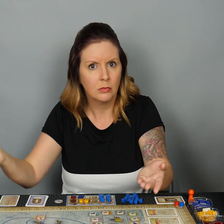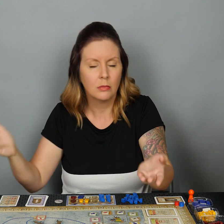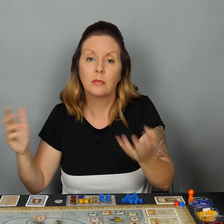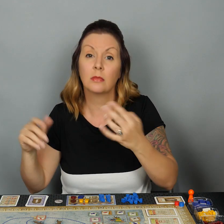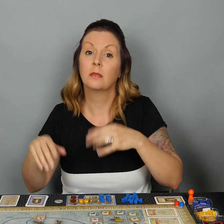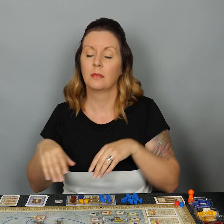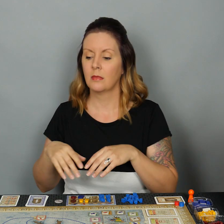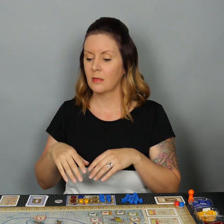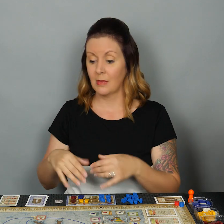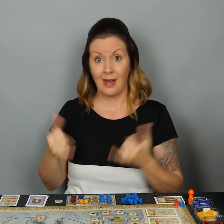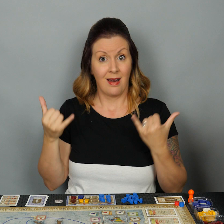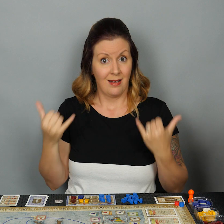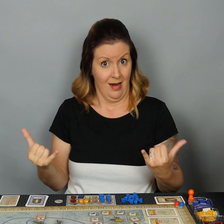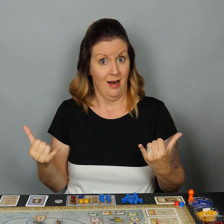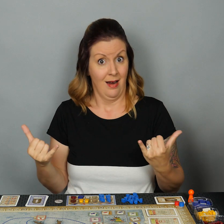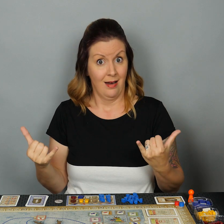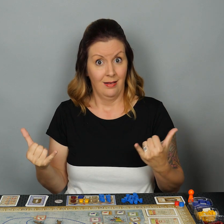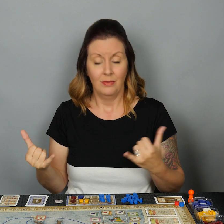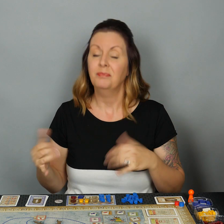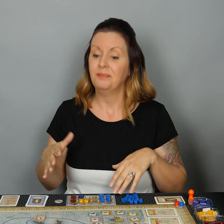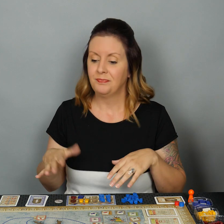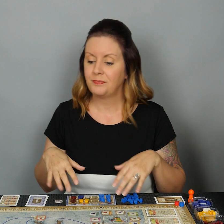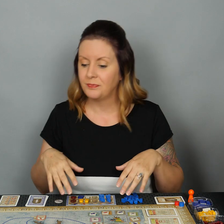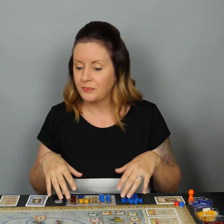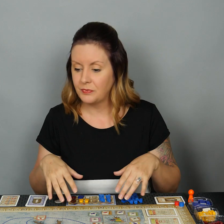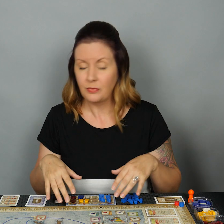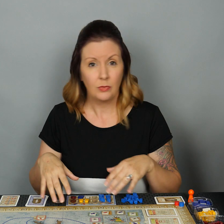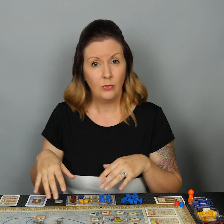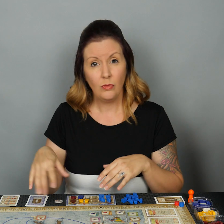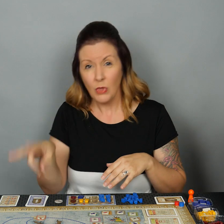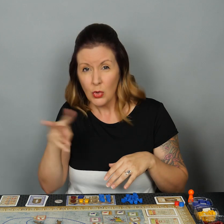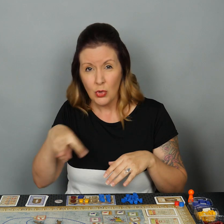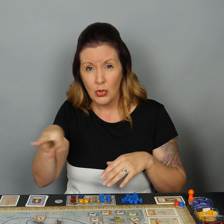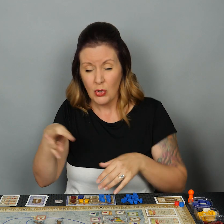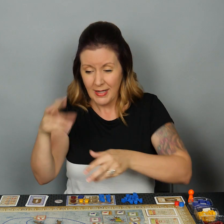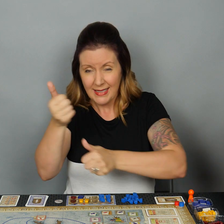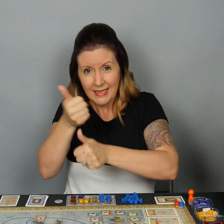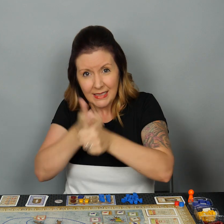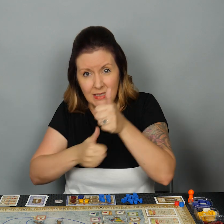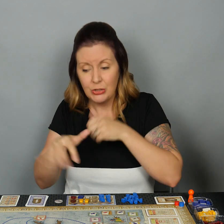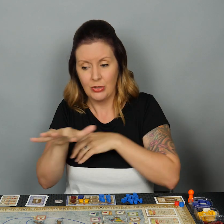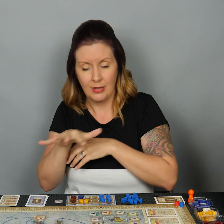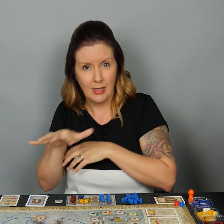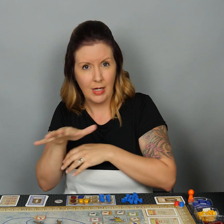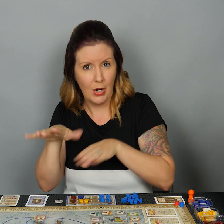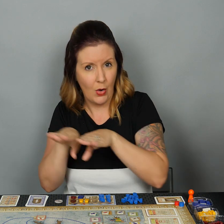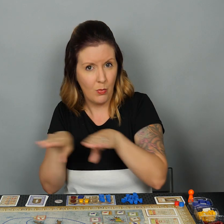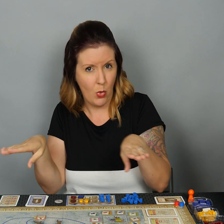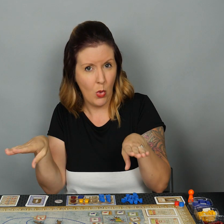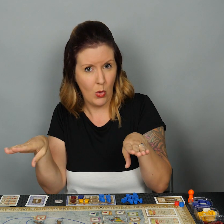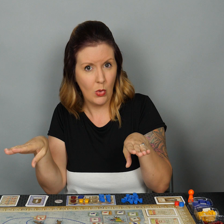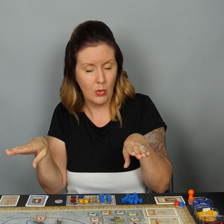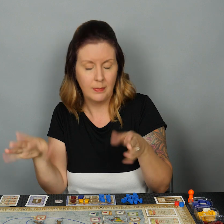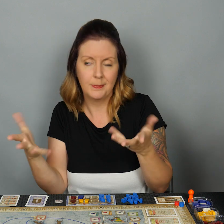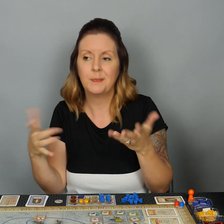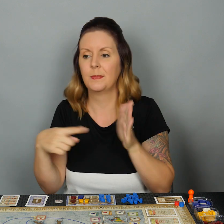Next, look at each area of the game board.